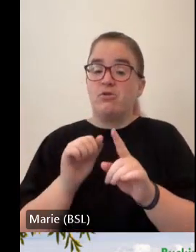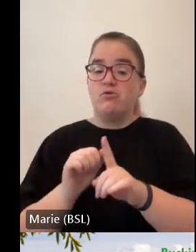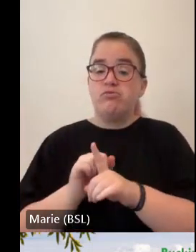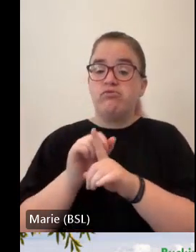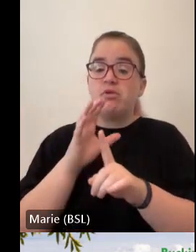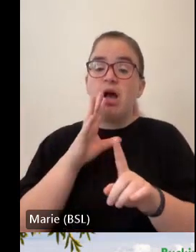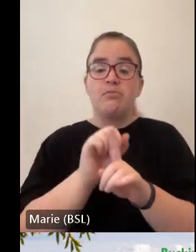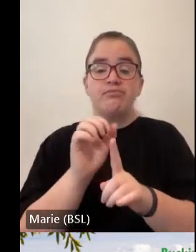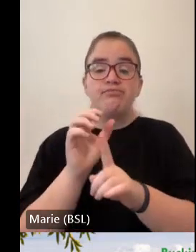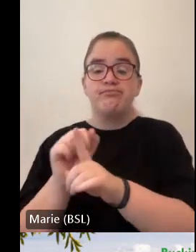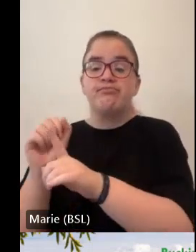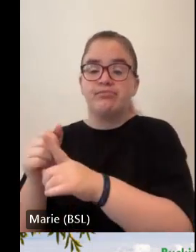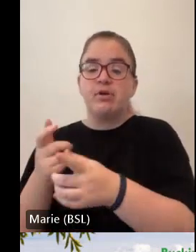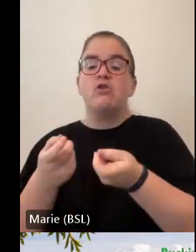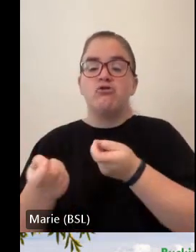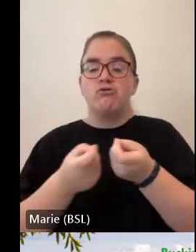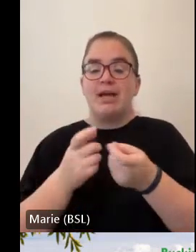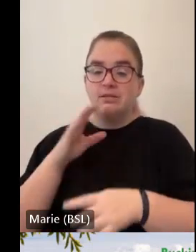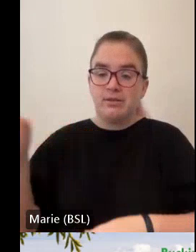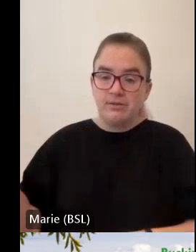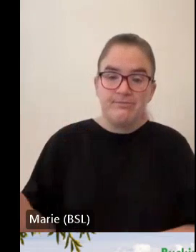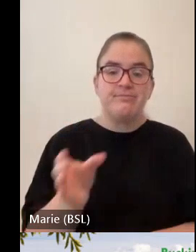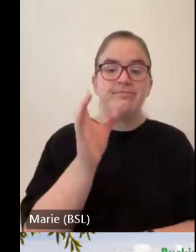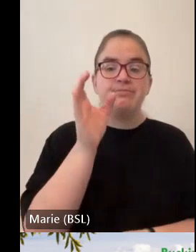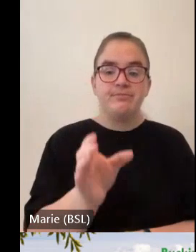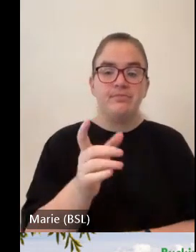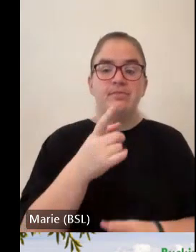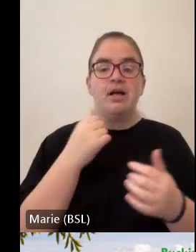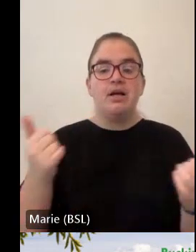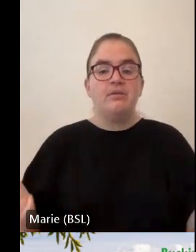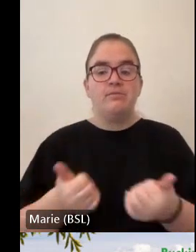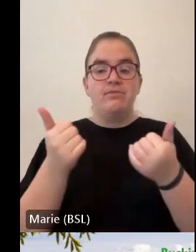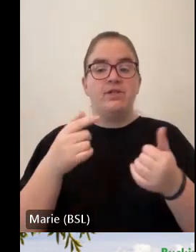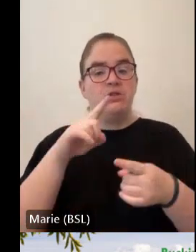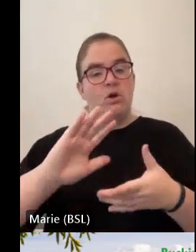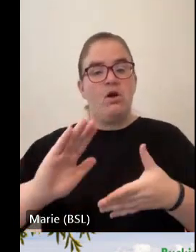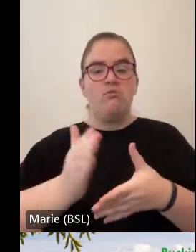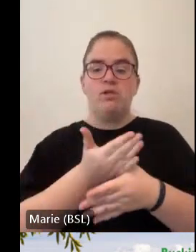could be brought in to, to actually complete the original plans they had.